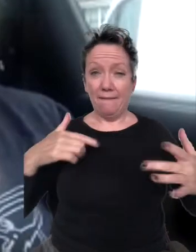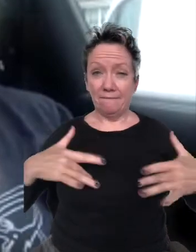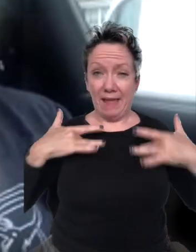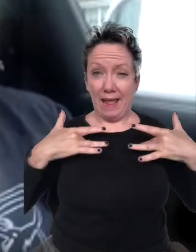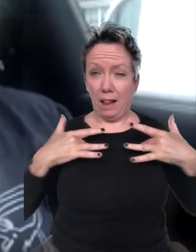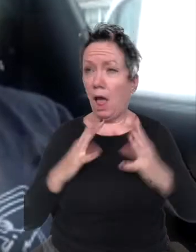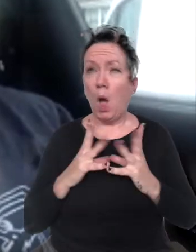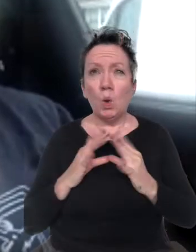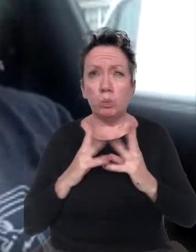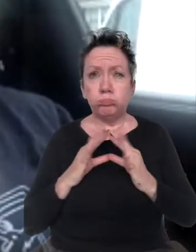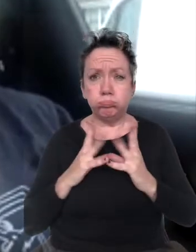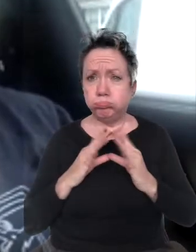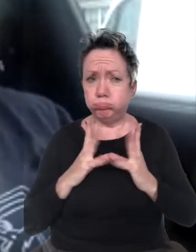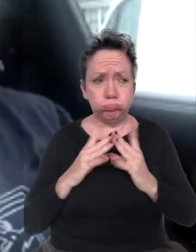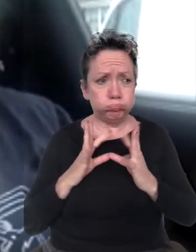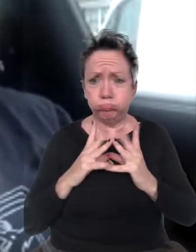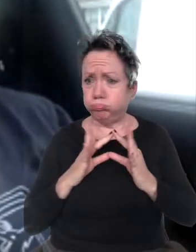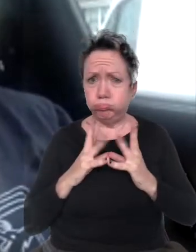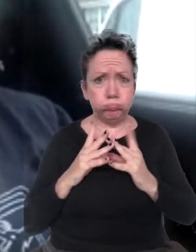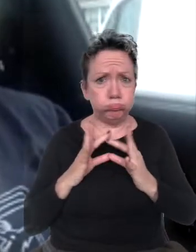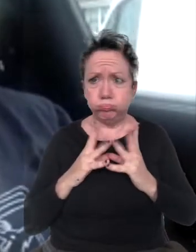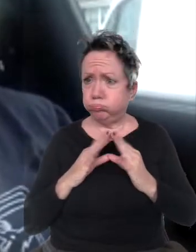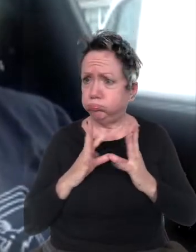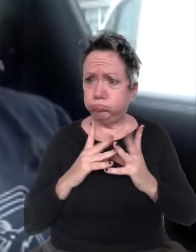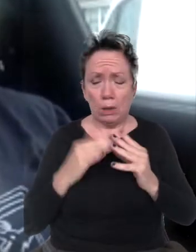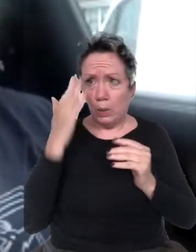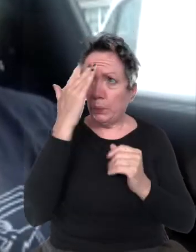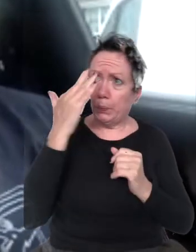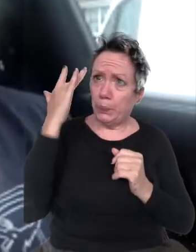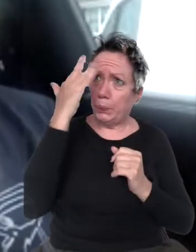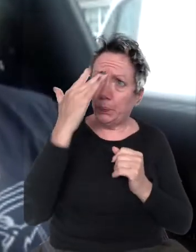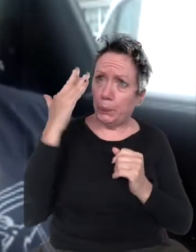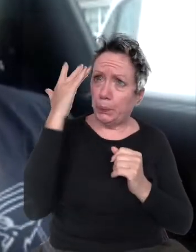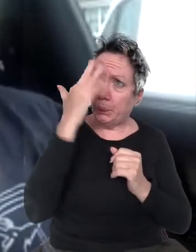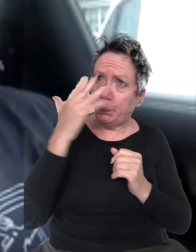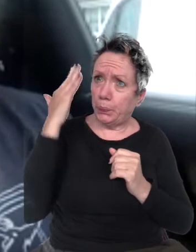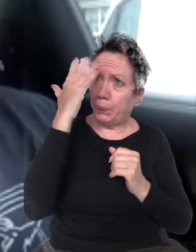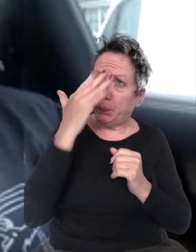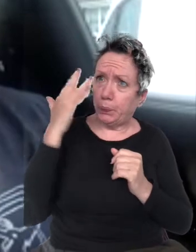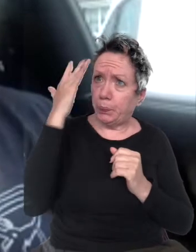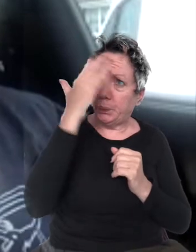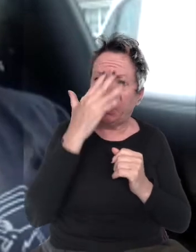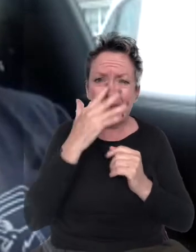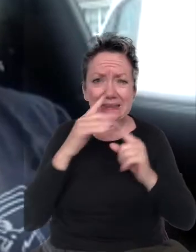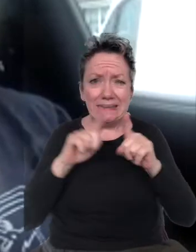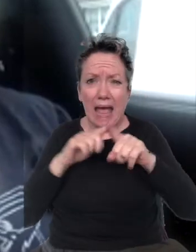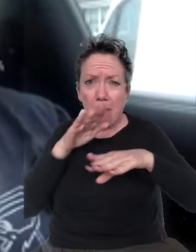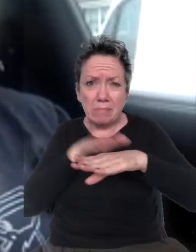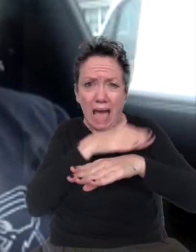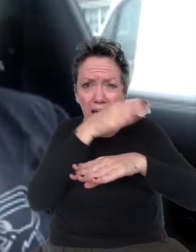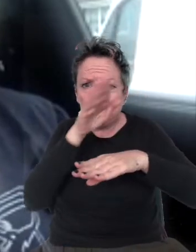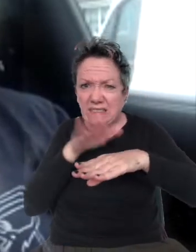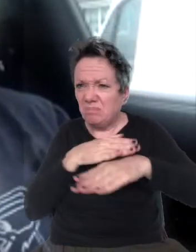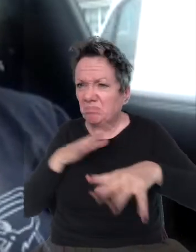They moved from place to place carrying with them. My mind, I become like the house cat who wants dressed shreds and tears at